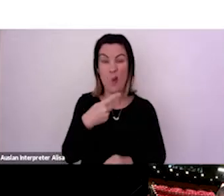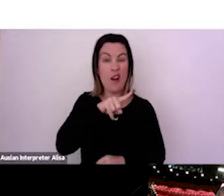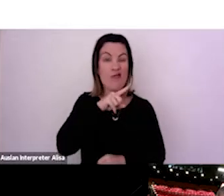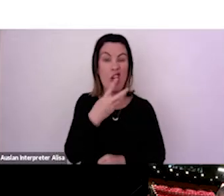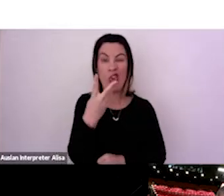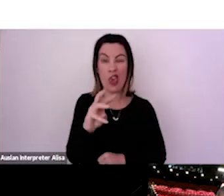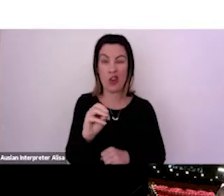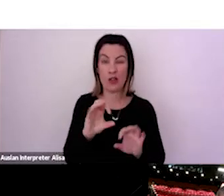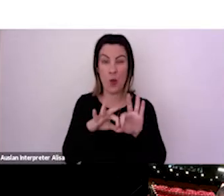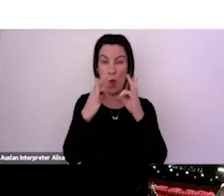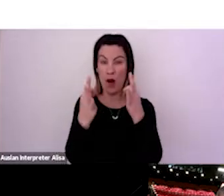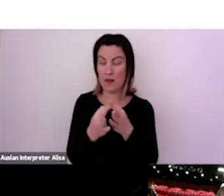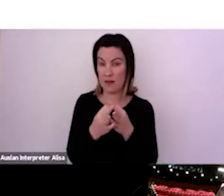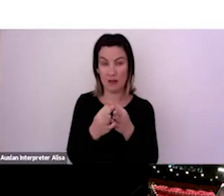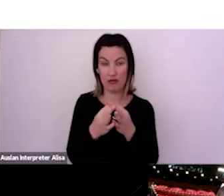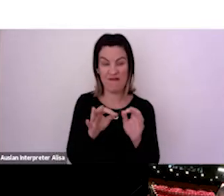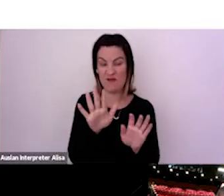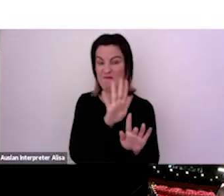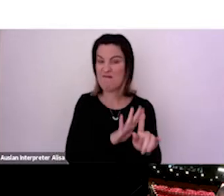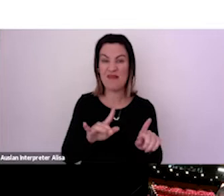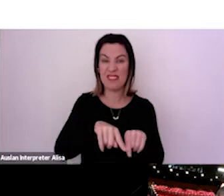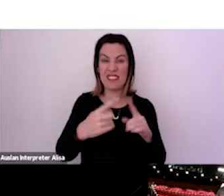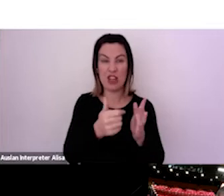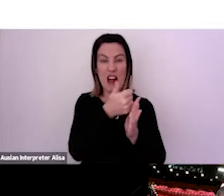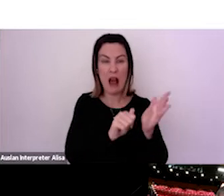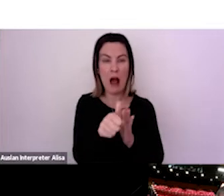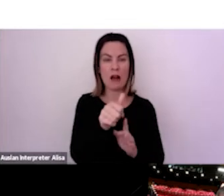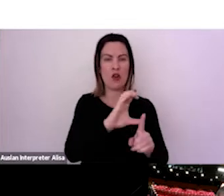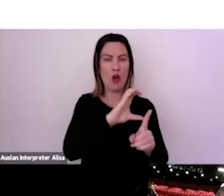parts of the arts and culture sector. If you are interested to know more about the methodology and how the data